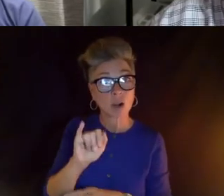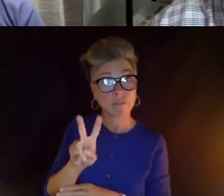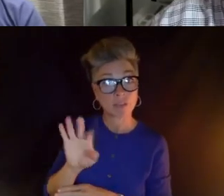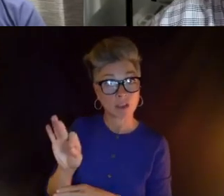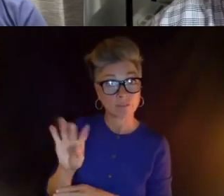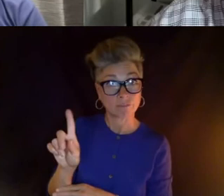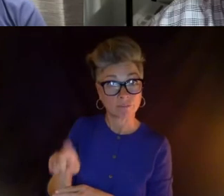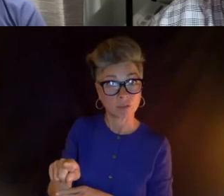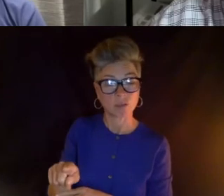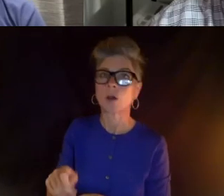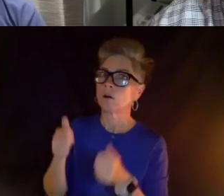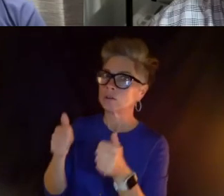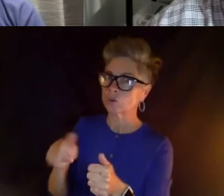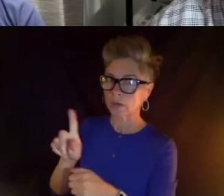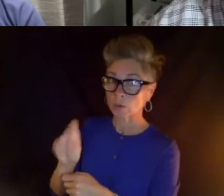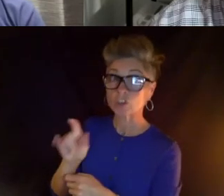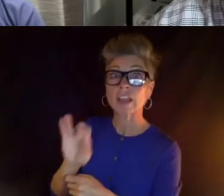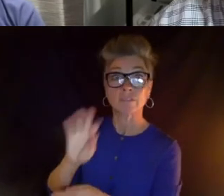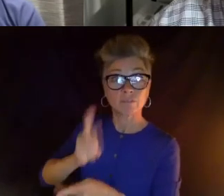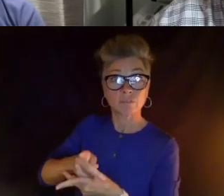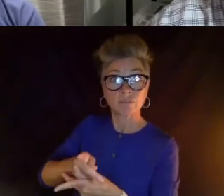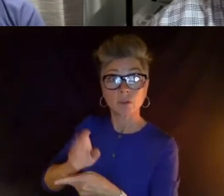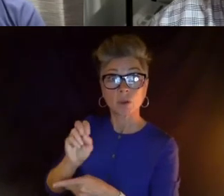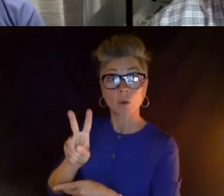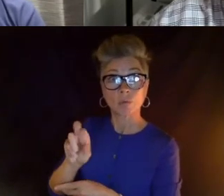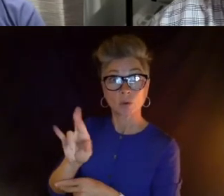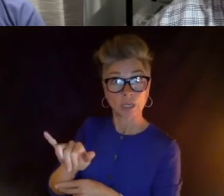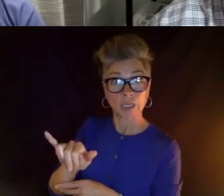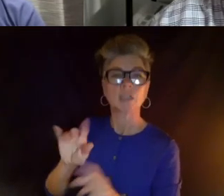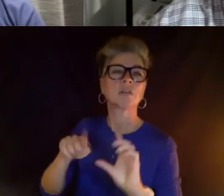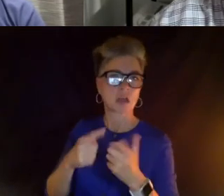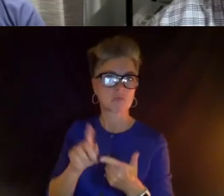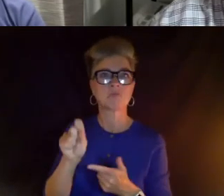if you have retained ovaries, I would say that that would probably be an option for you as well.